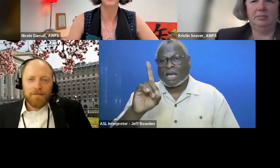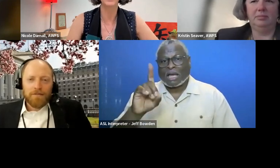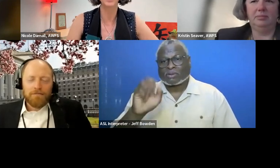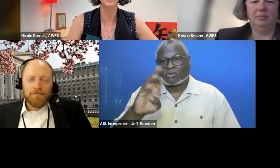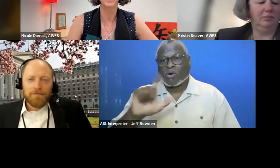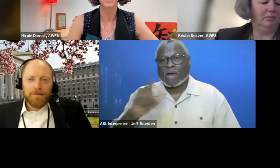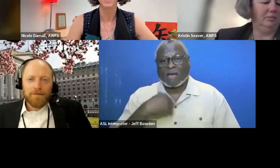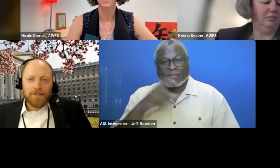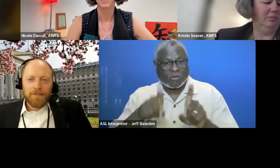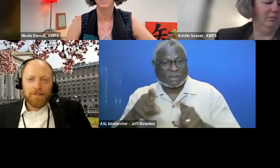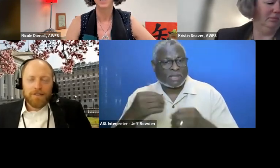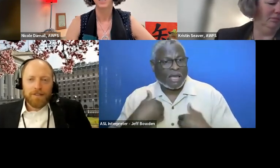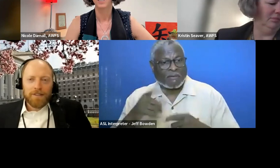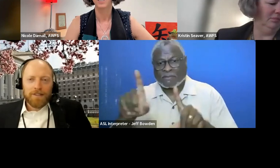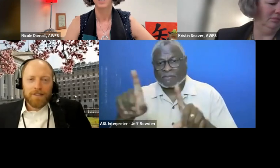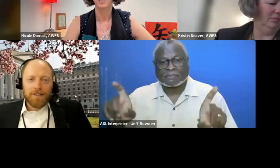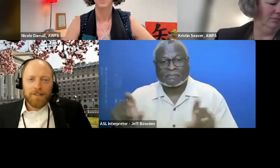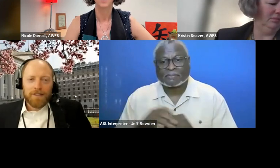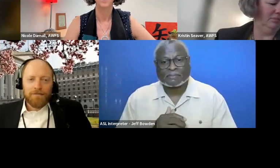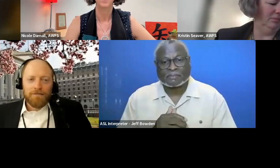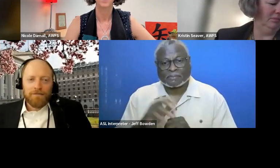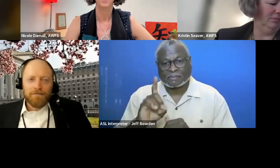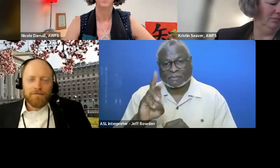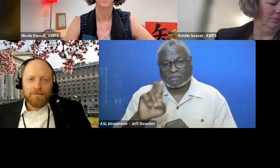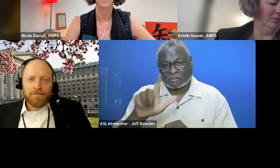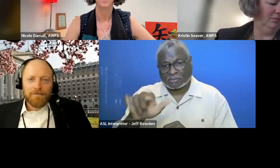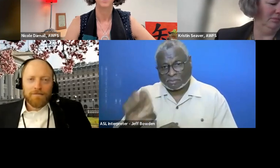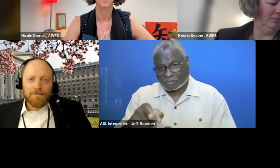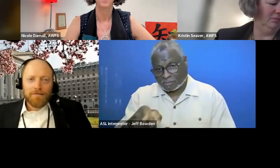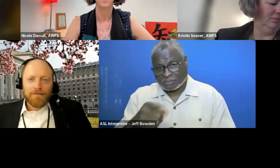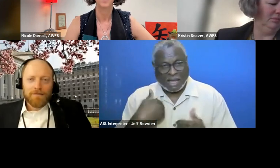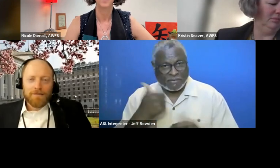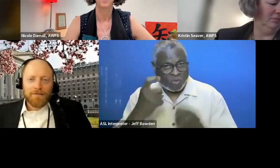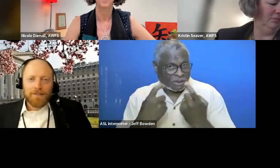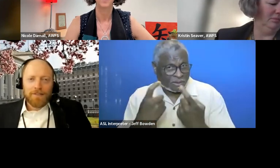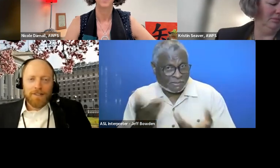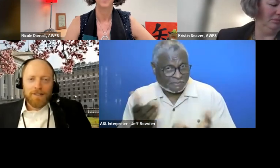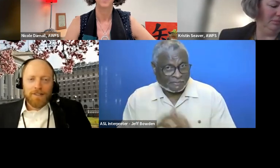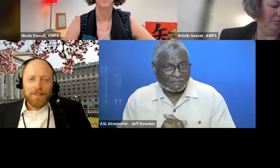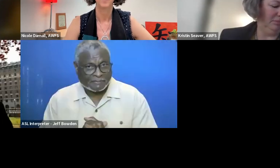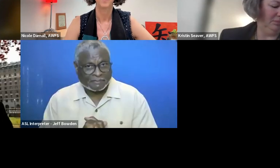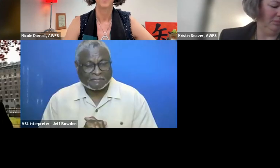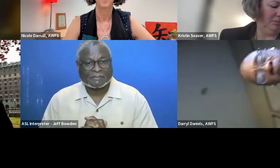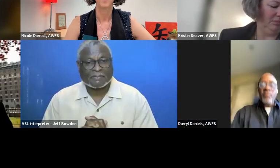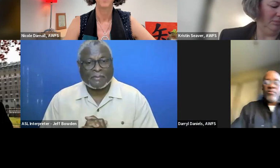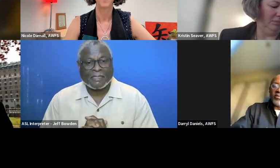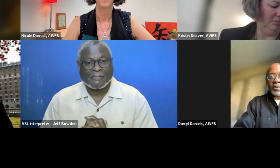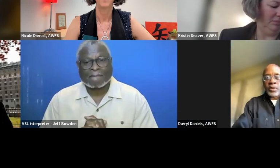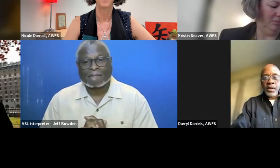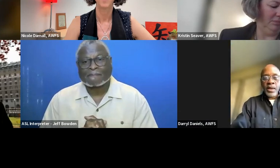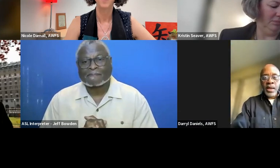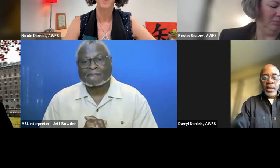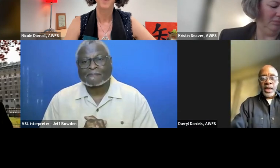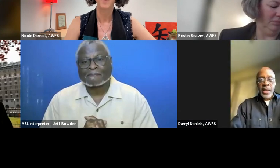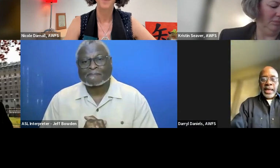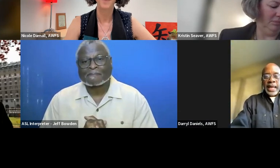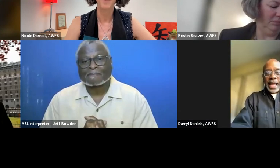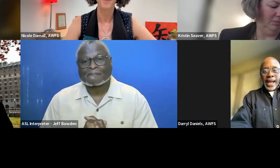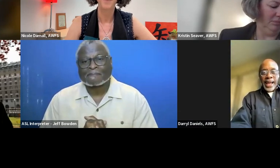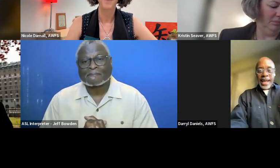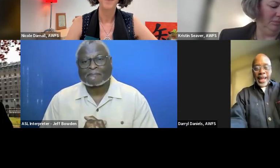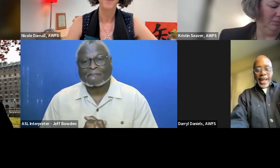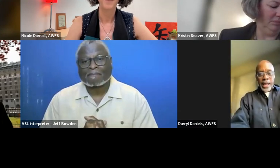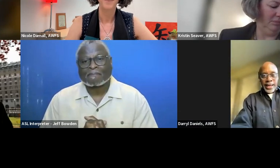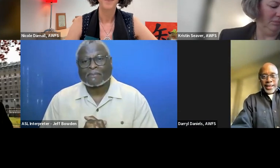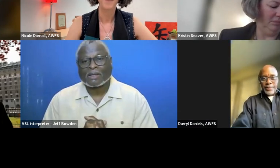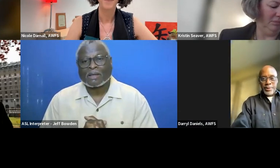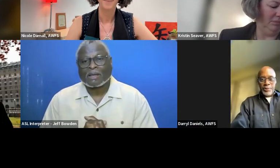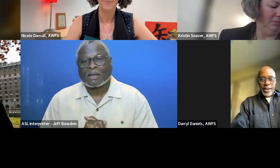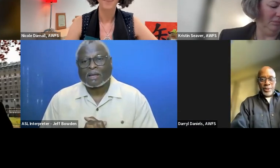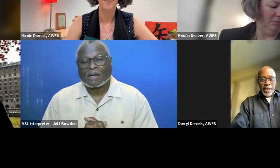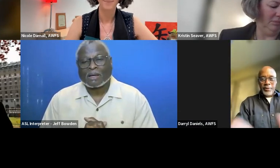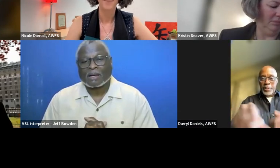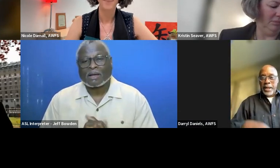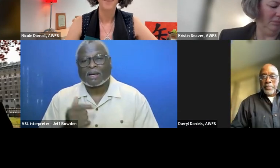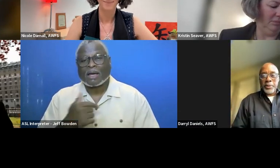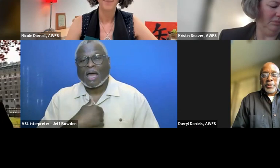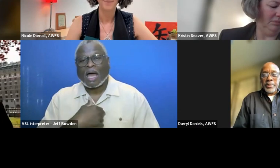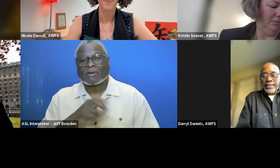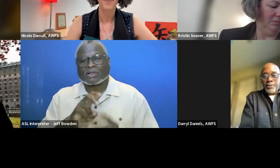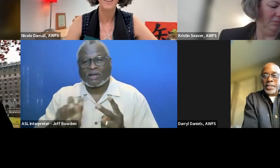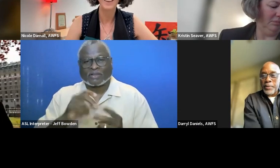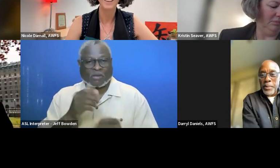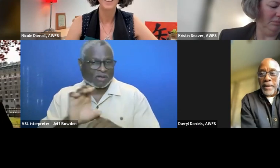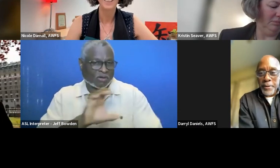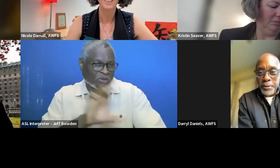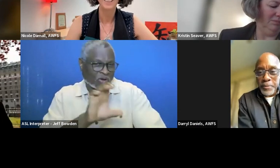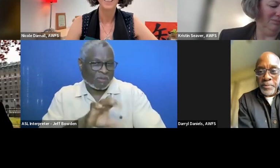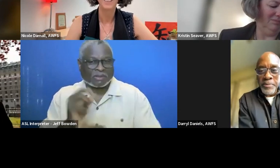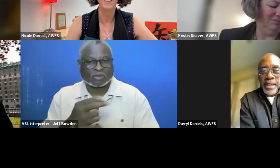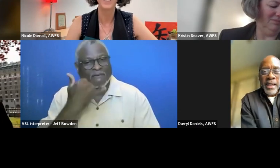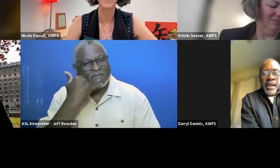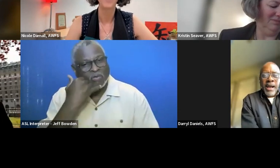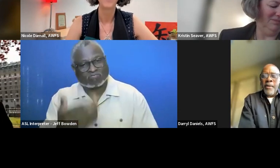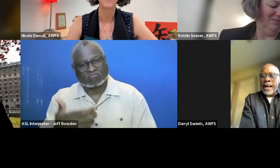I was trying to transfer it to my computer, but I will keep it on my phone.